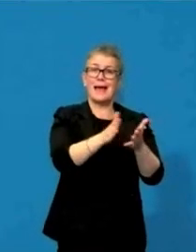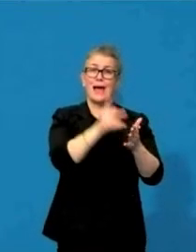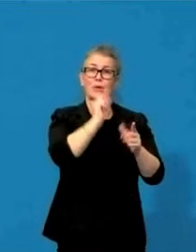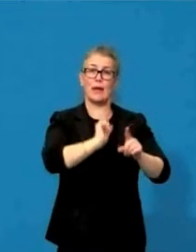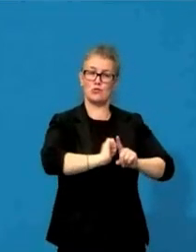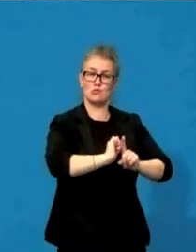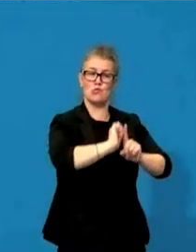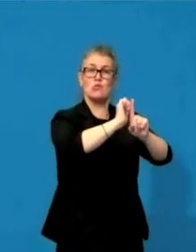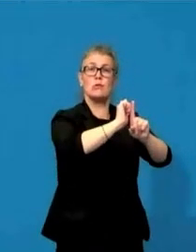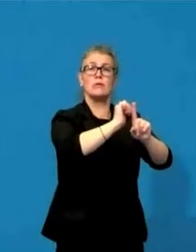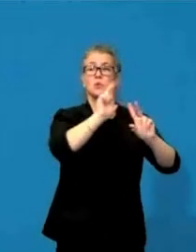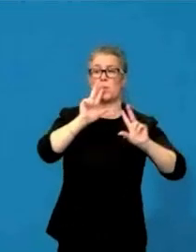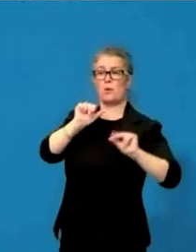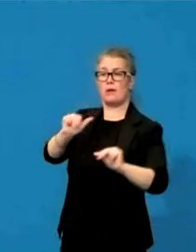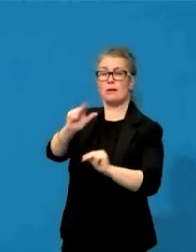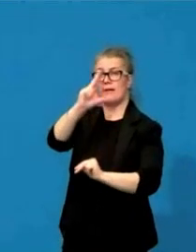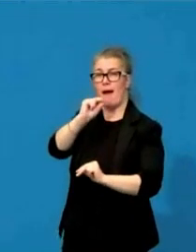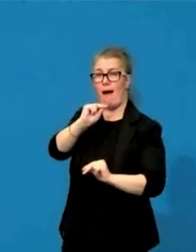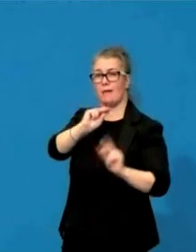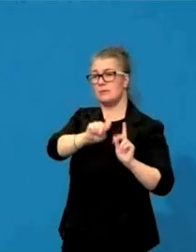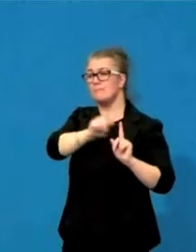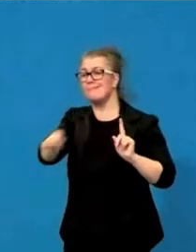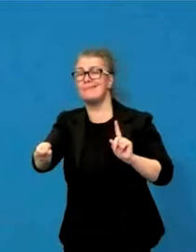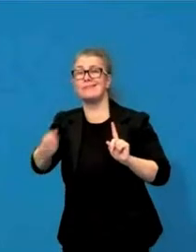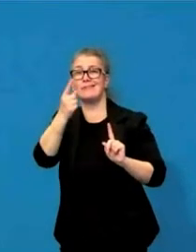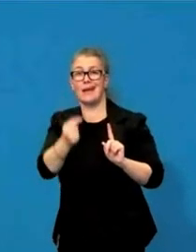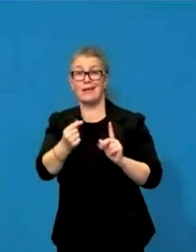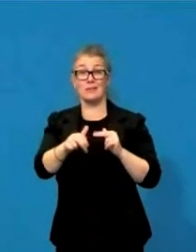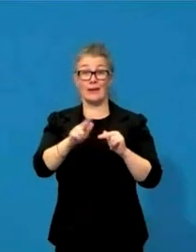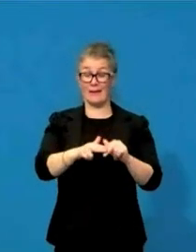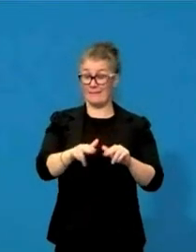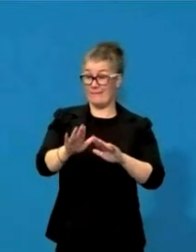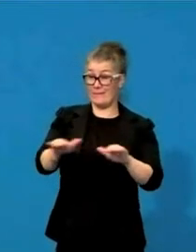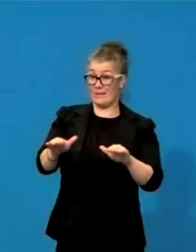So, if there's a kid - if there is a kid born into that situation, that the family